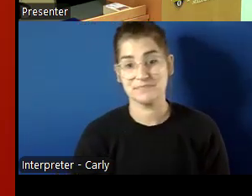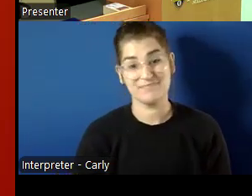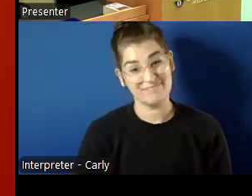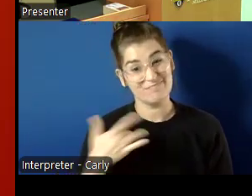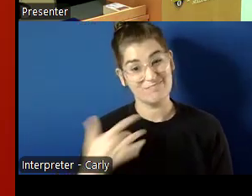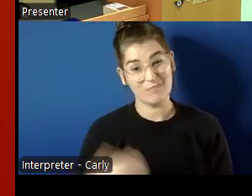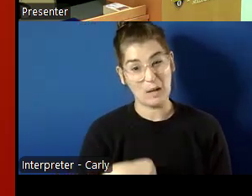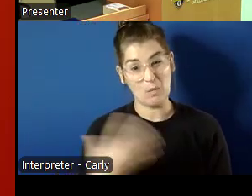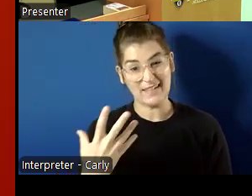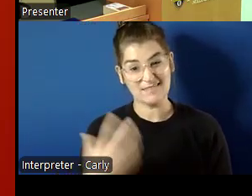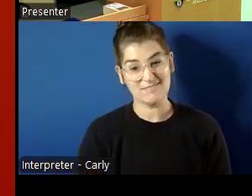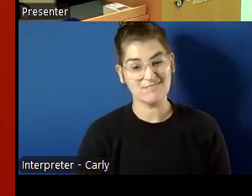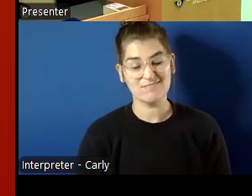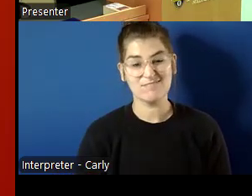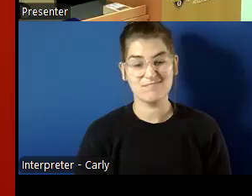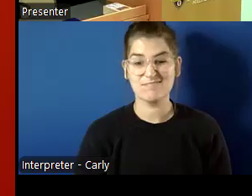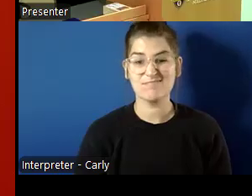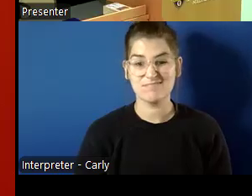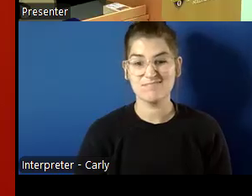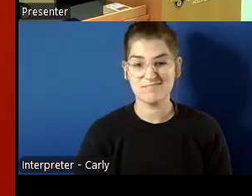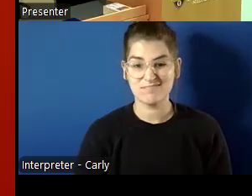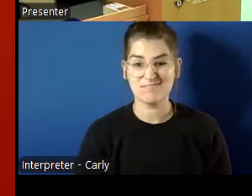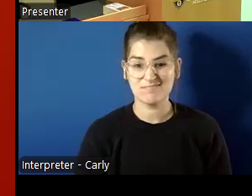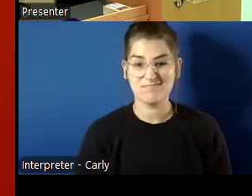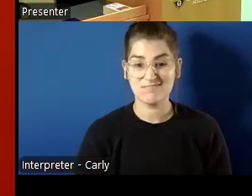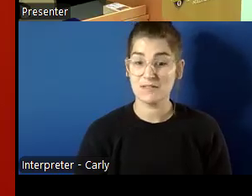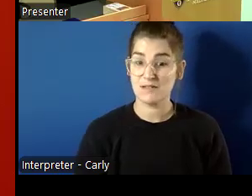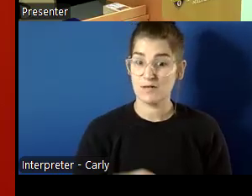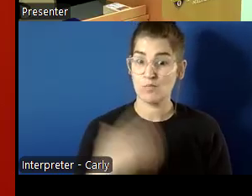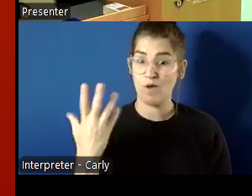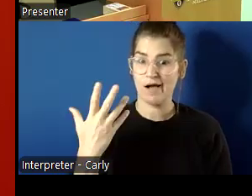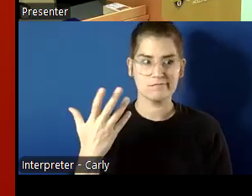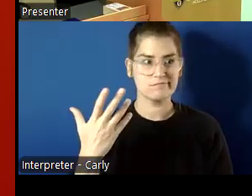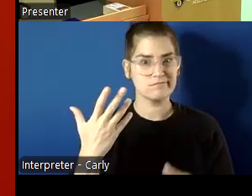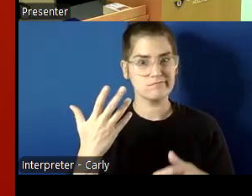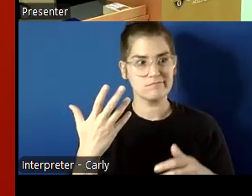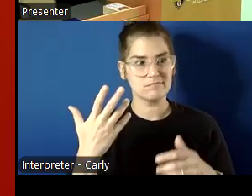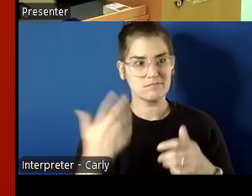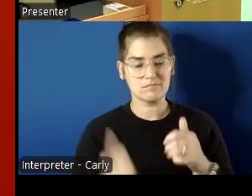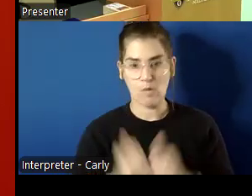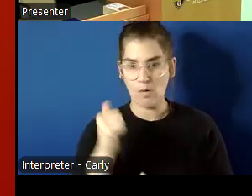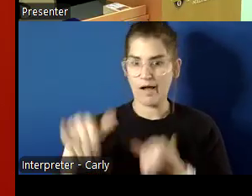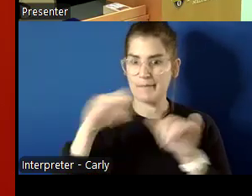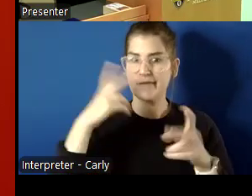white because white is the predominant culture. It's the predominant identity. It's where we it's